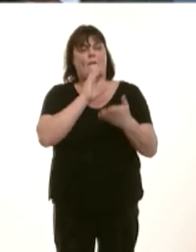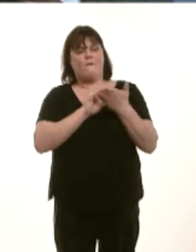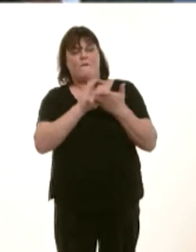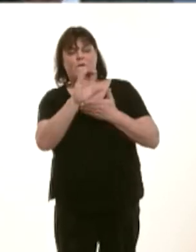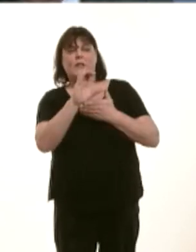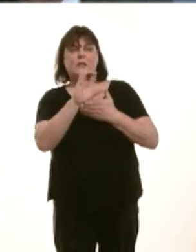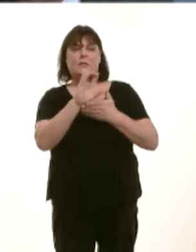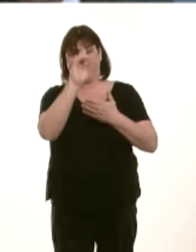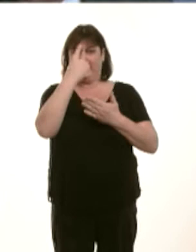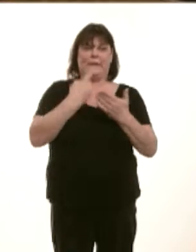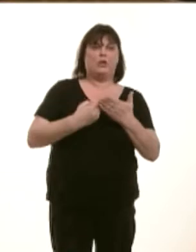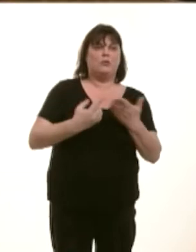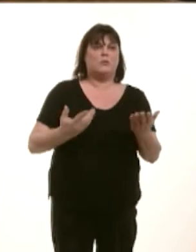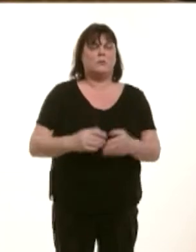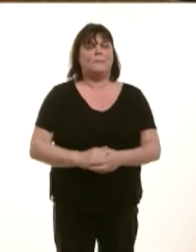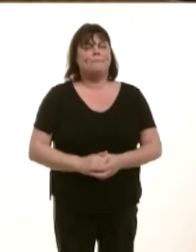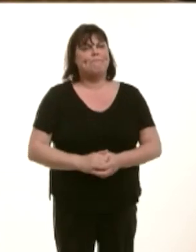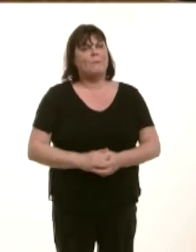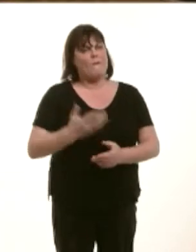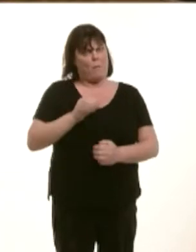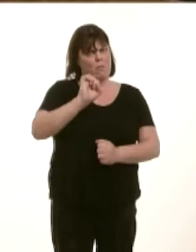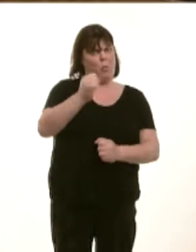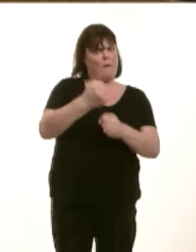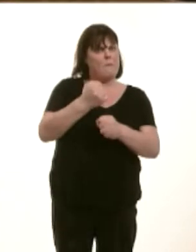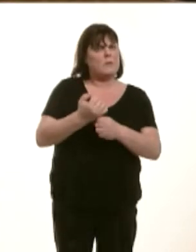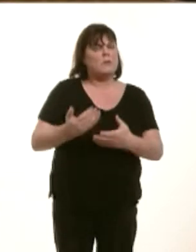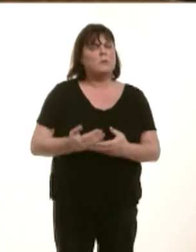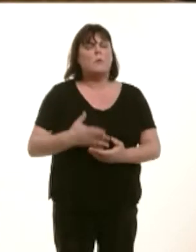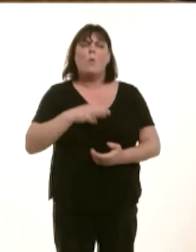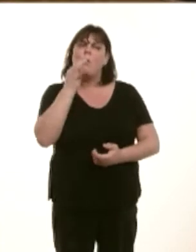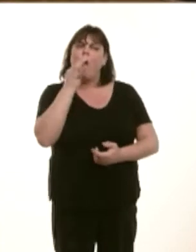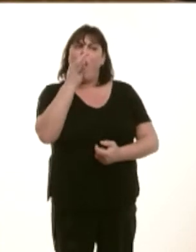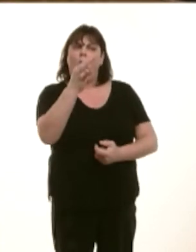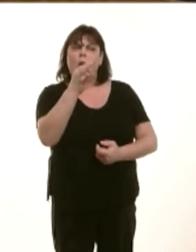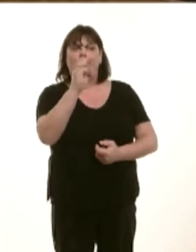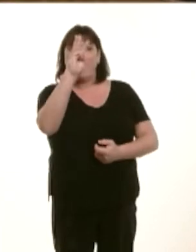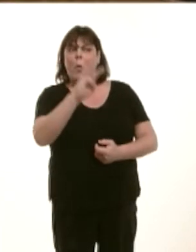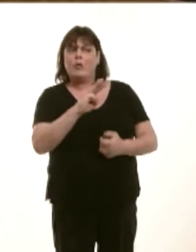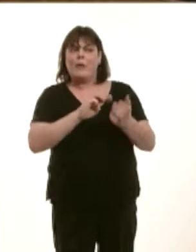your Government has made. Will there be more beds available in the Welsh NHS this time